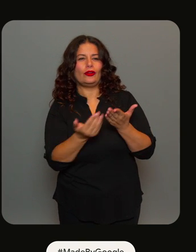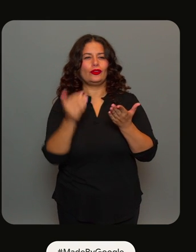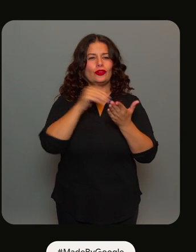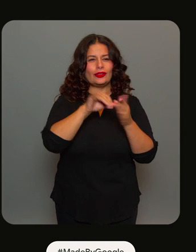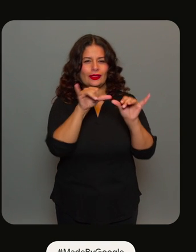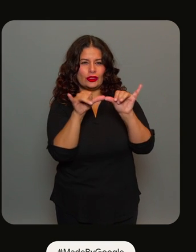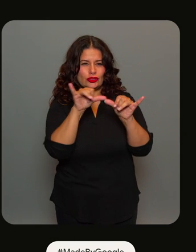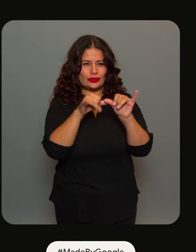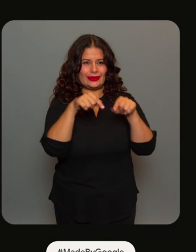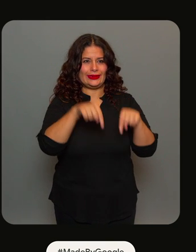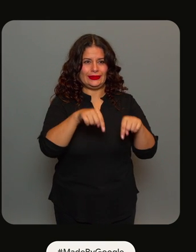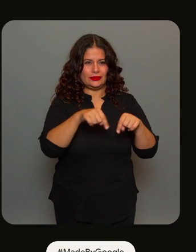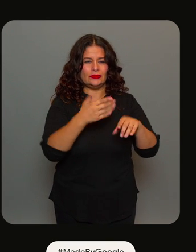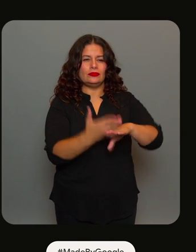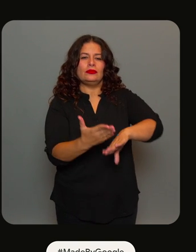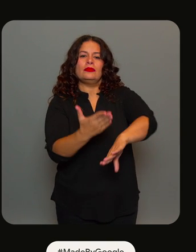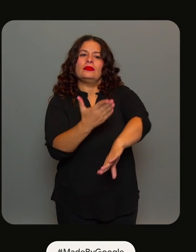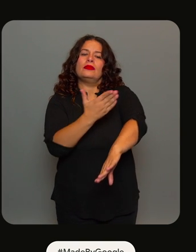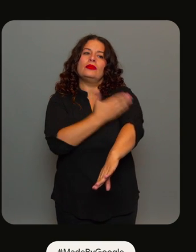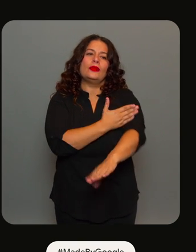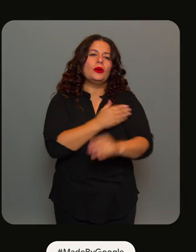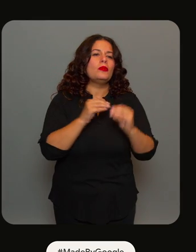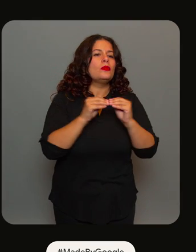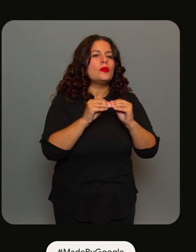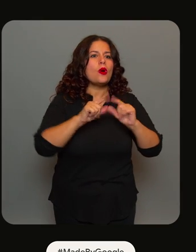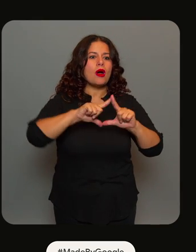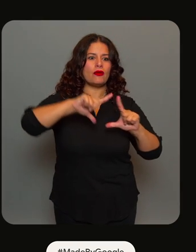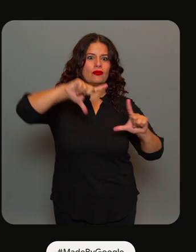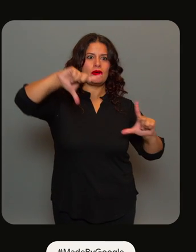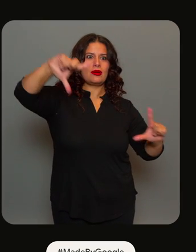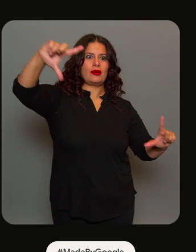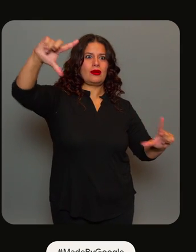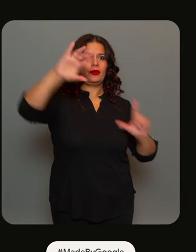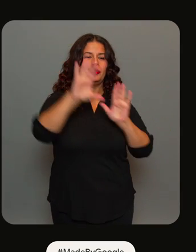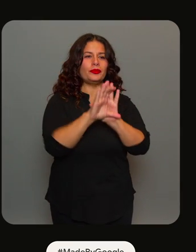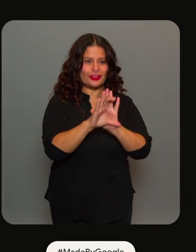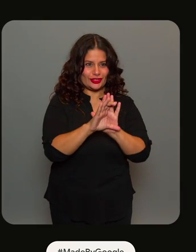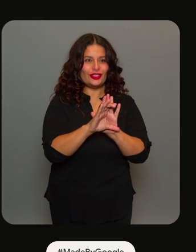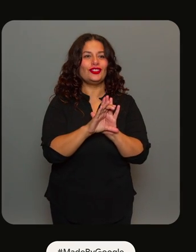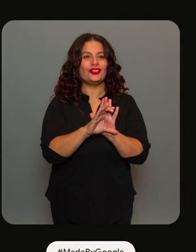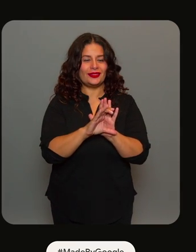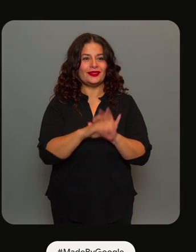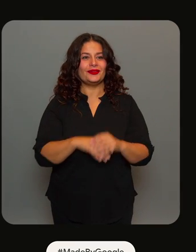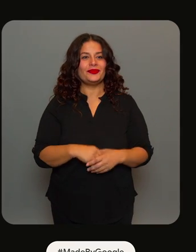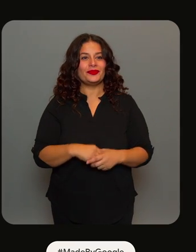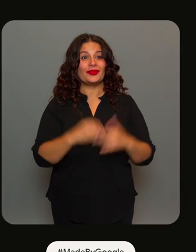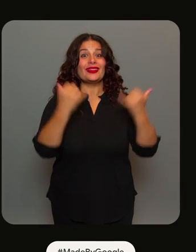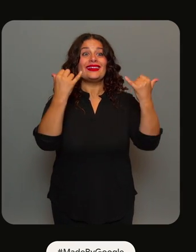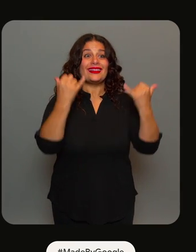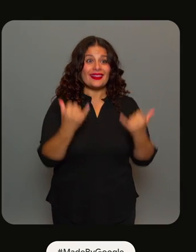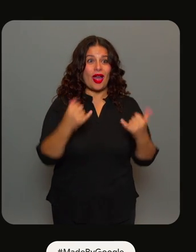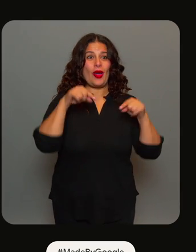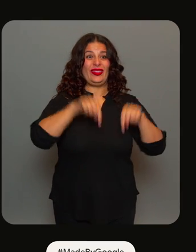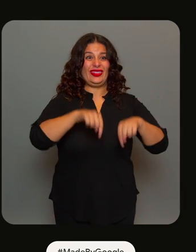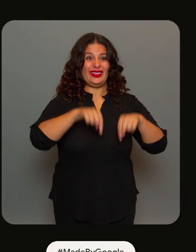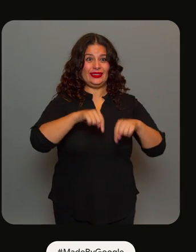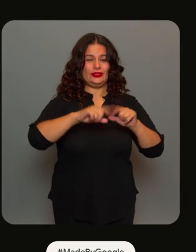further, with higher-resolution images. Our next-generation Super Res Zoom allows us to roughly double